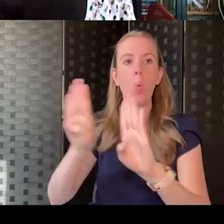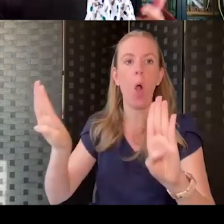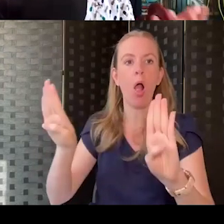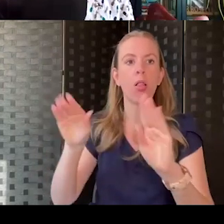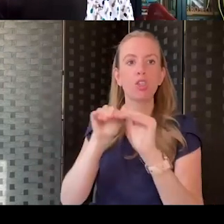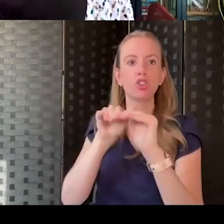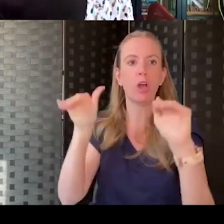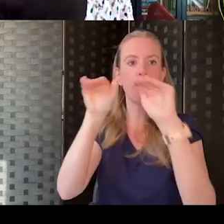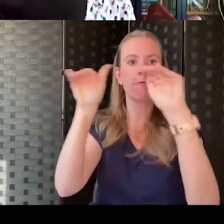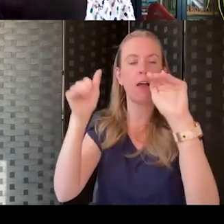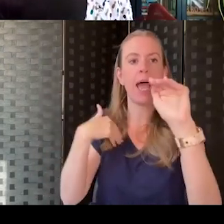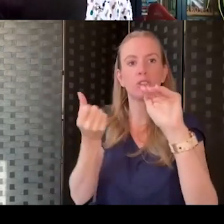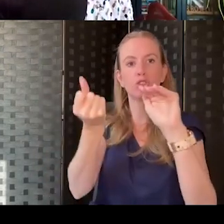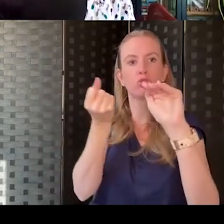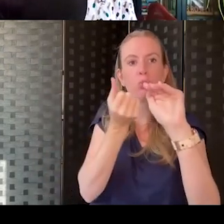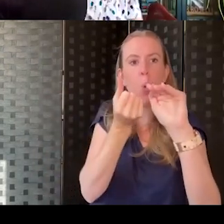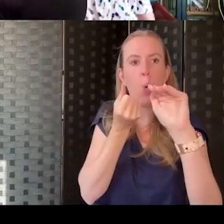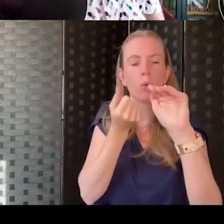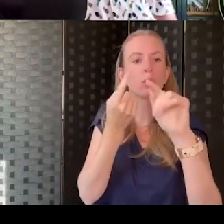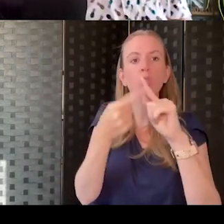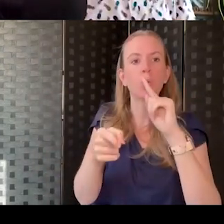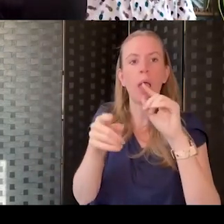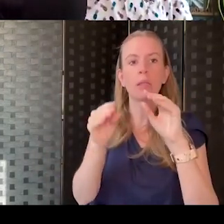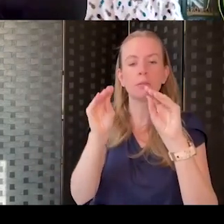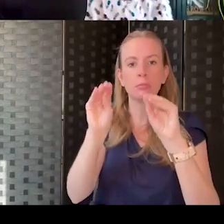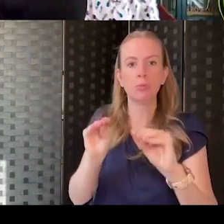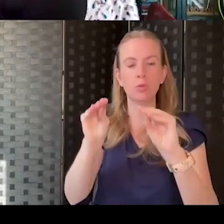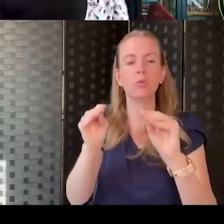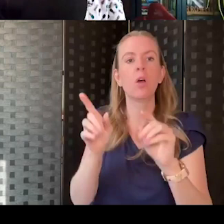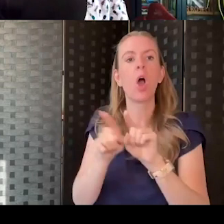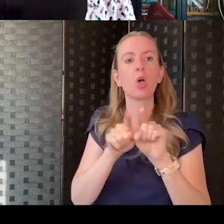can't be moved and below it are a series of hooks. One of them is holding a red coat and another is